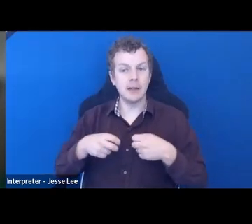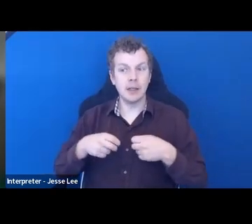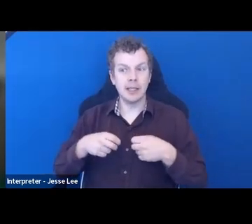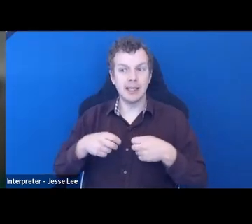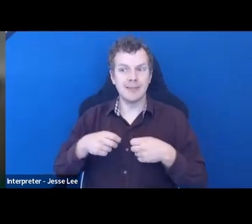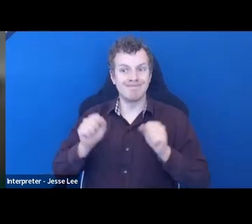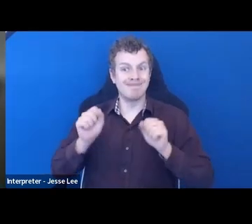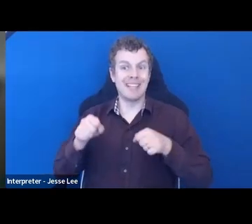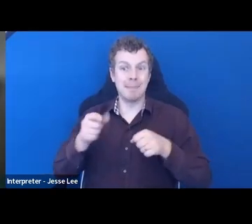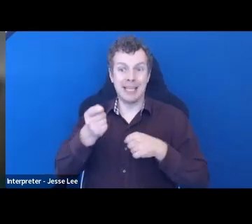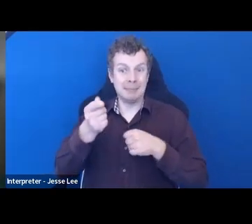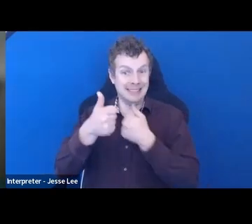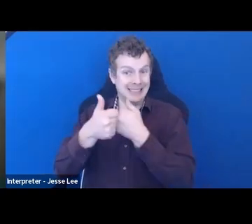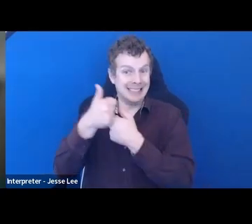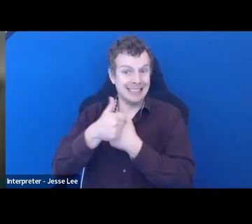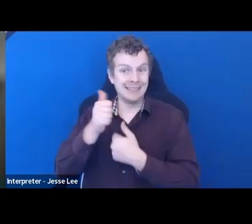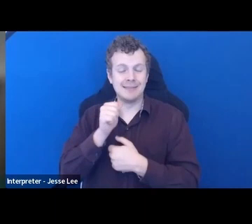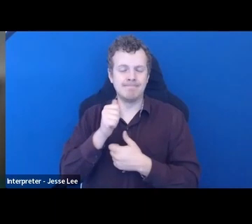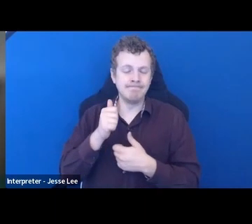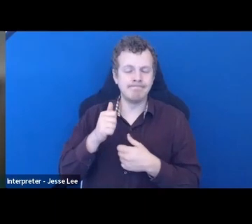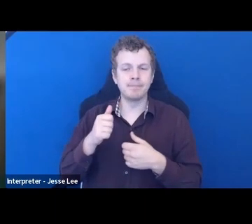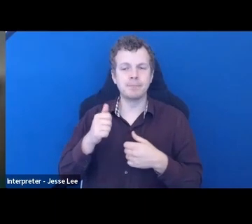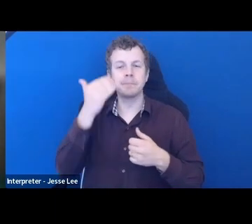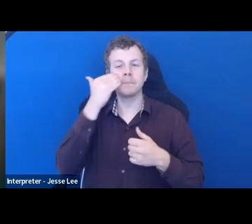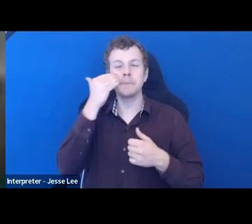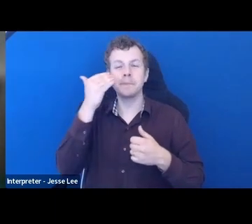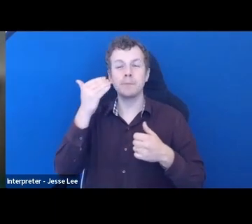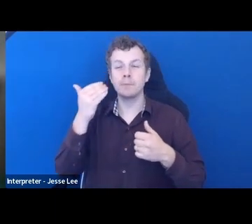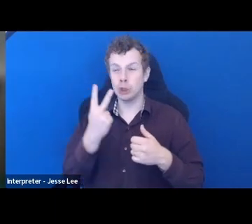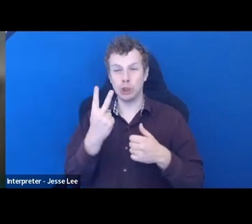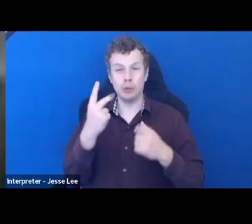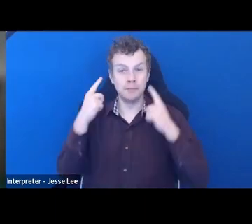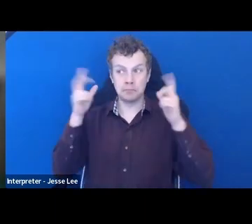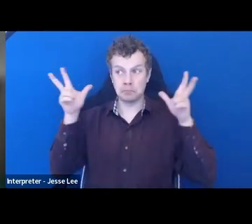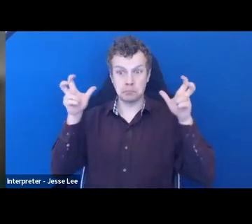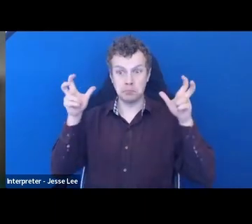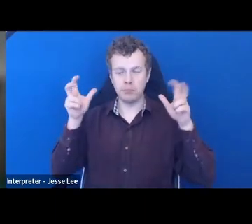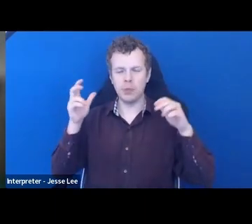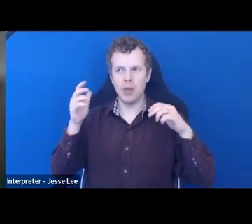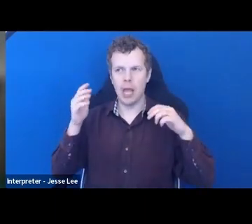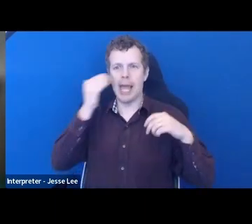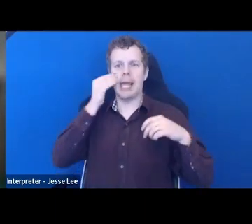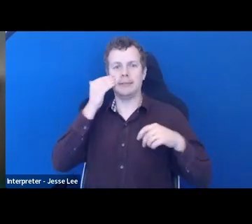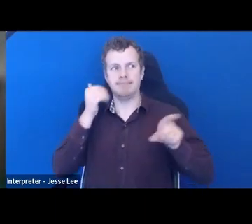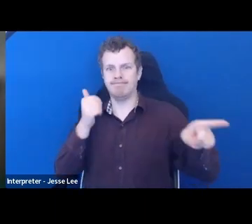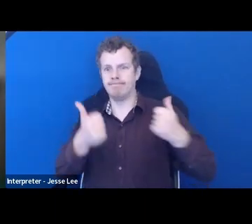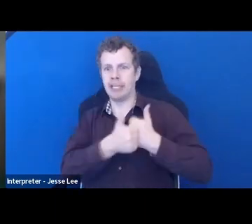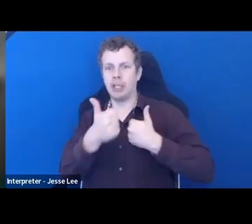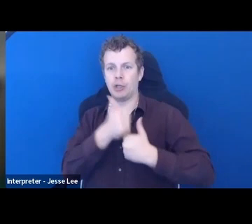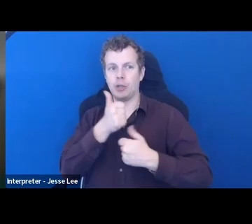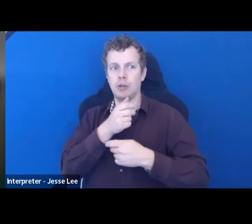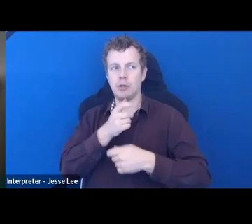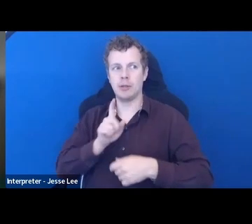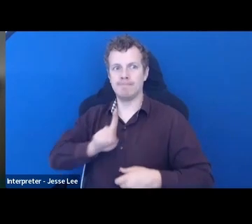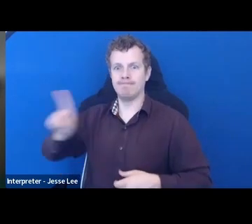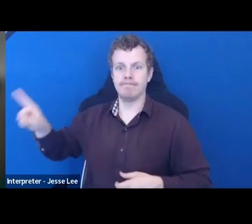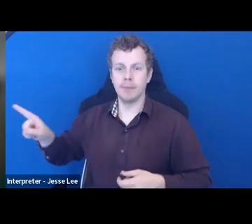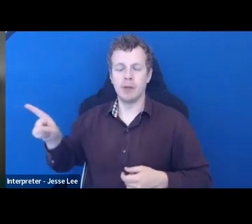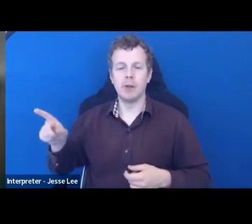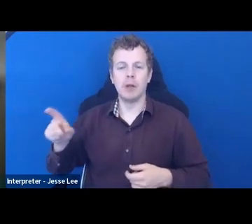So we use information coming to both ears to figure out where a signal is coming from.